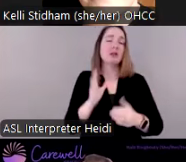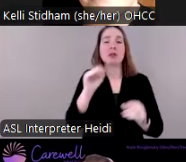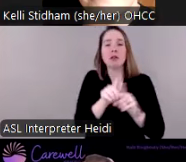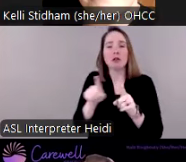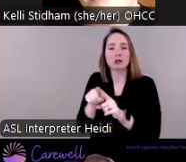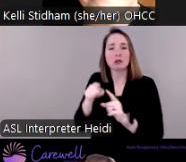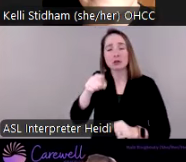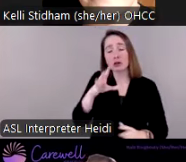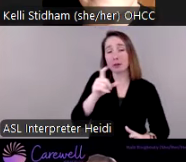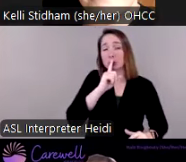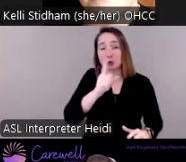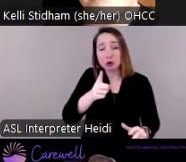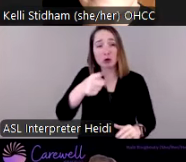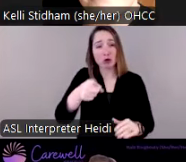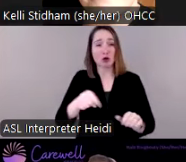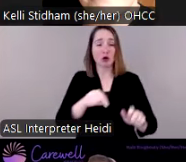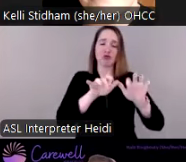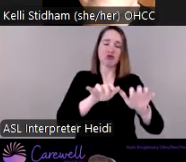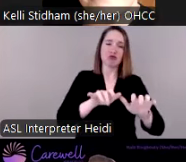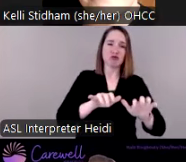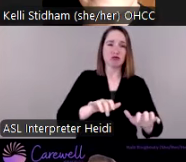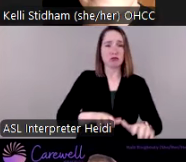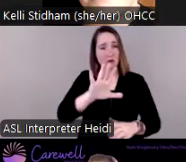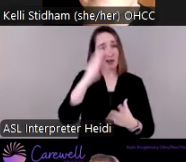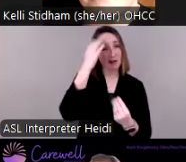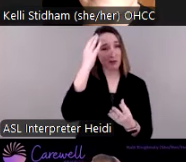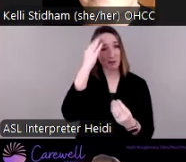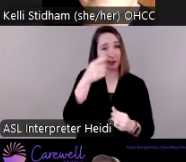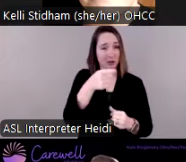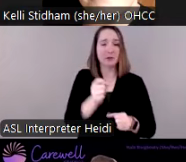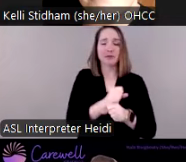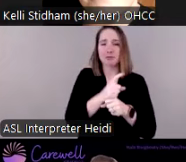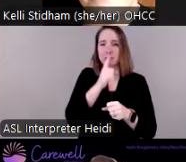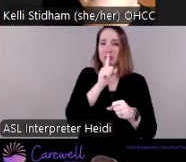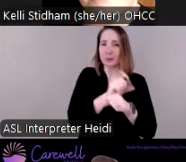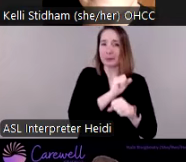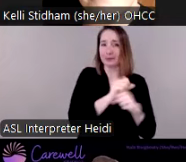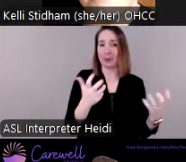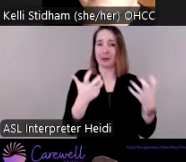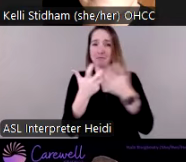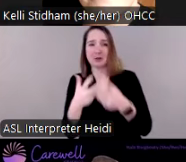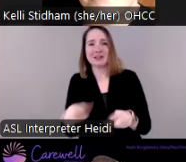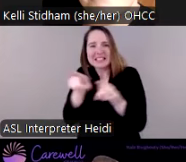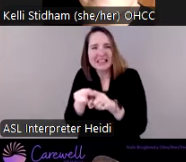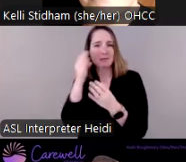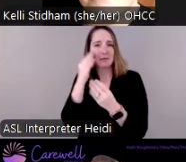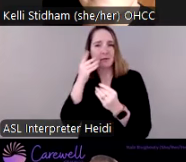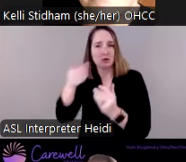sure that when you are filling out your information that it does match the same